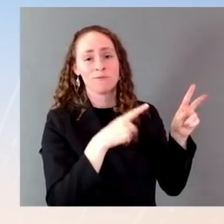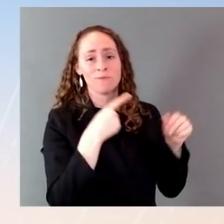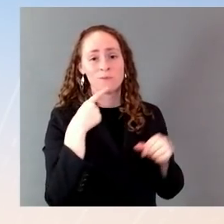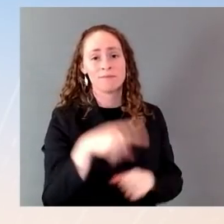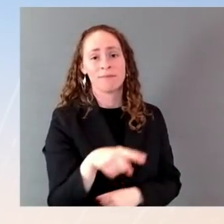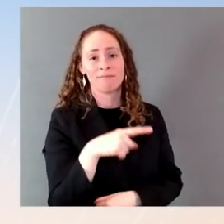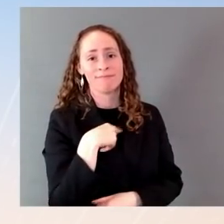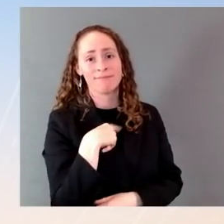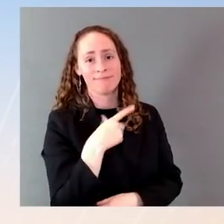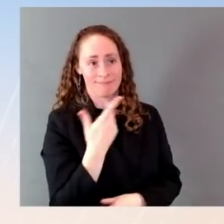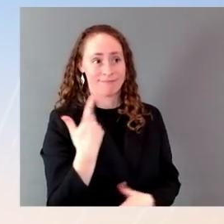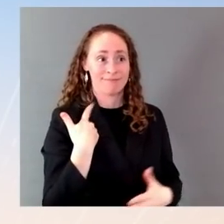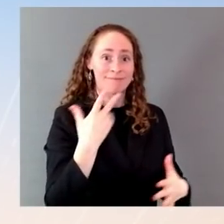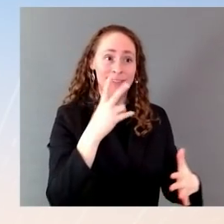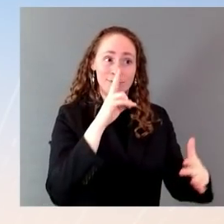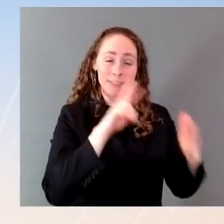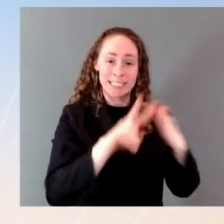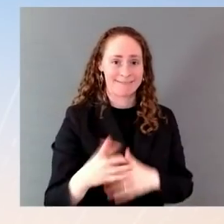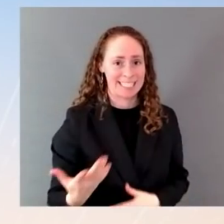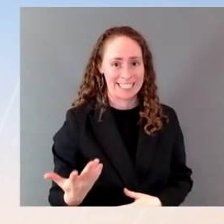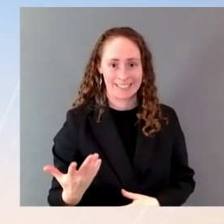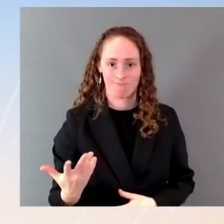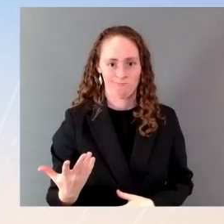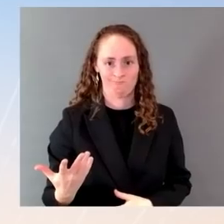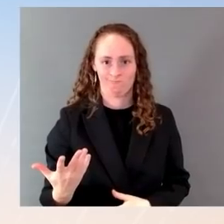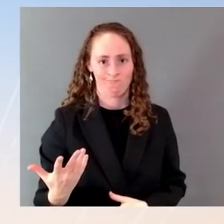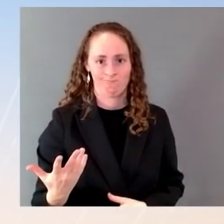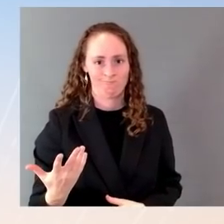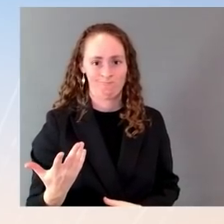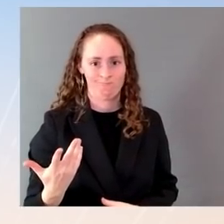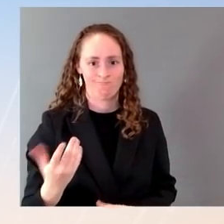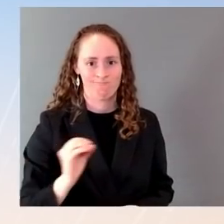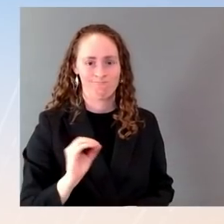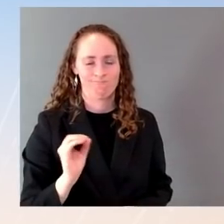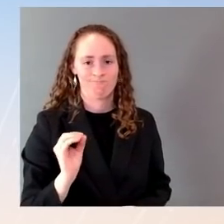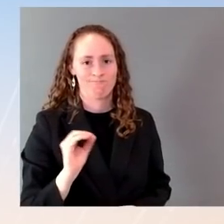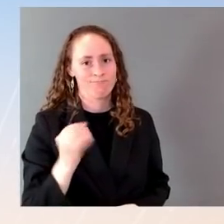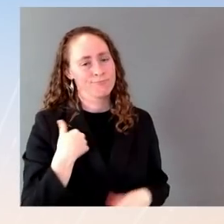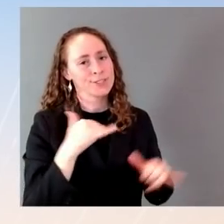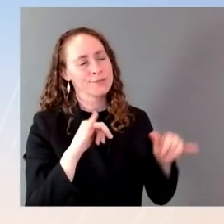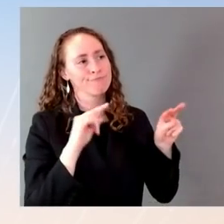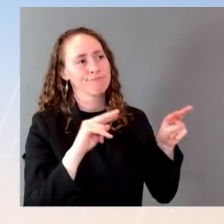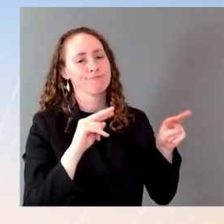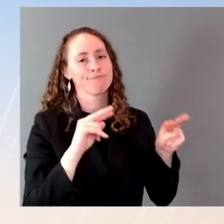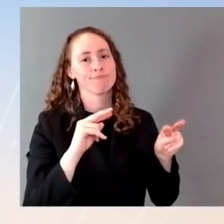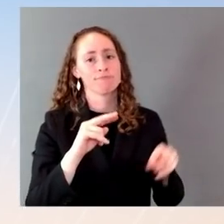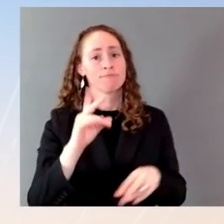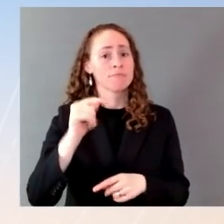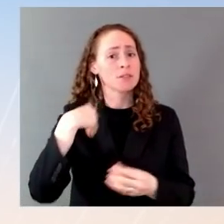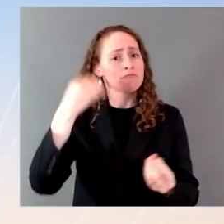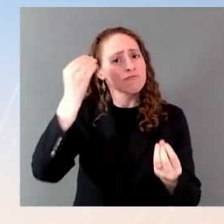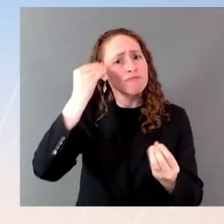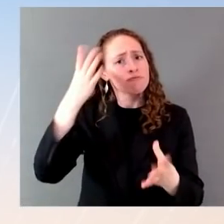I'm only going to say that President Biden will continue to do all of the necessary prudent planning for a variety of different pathways